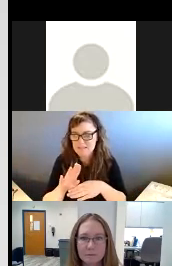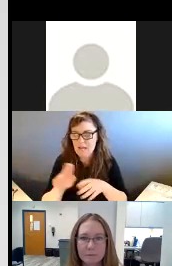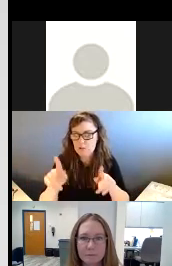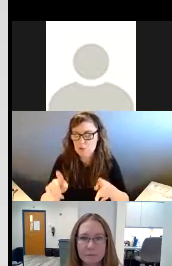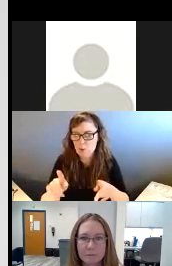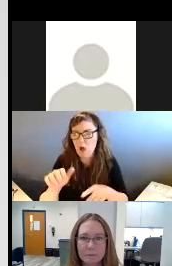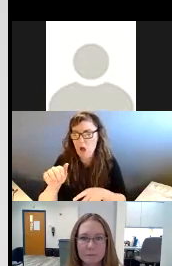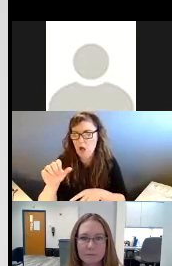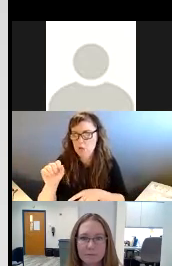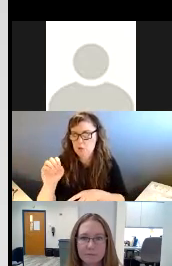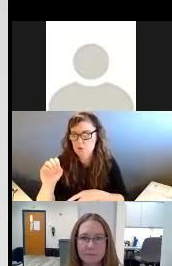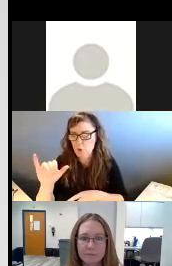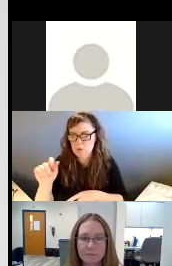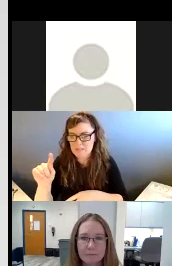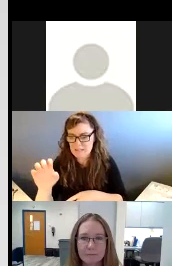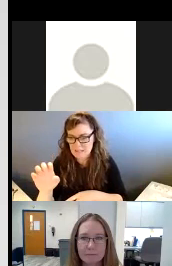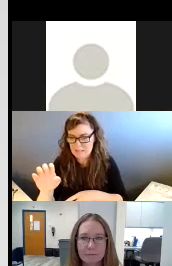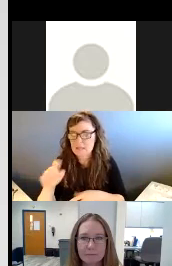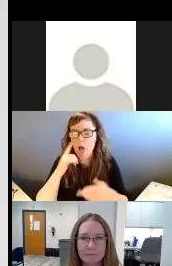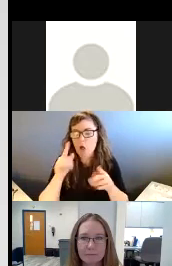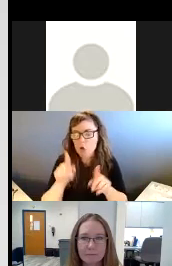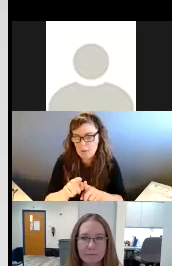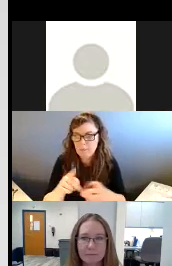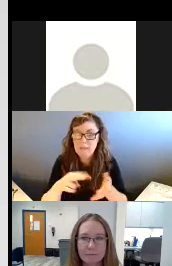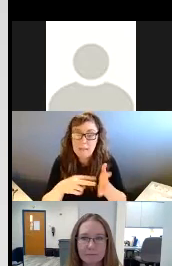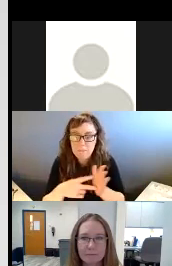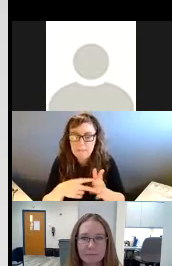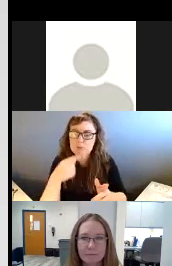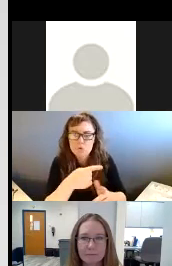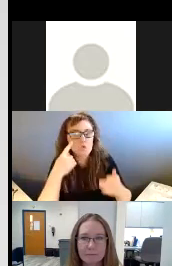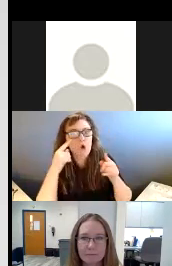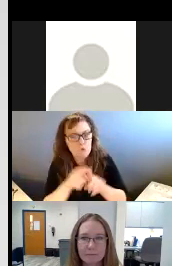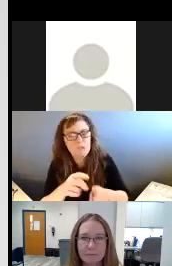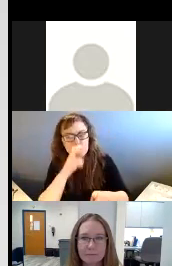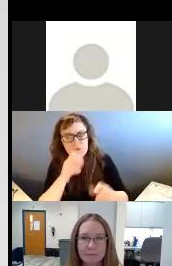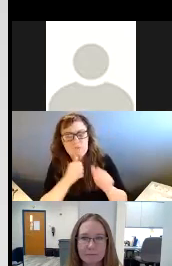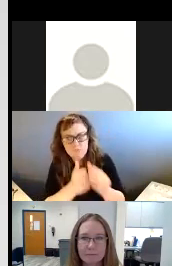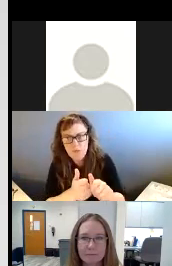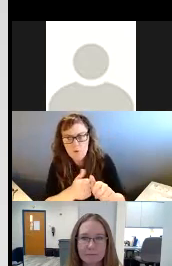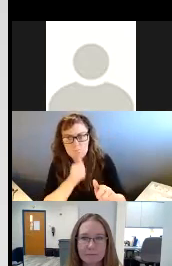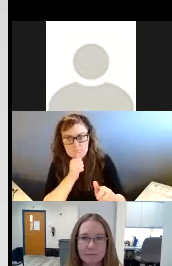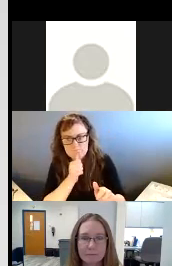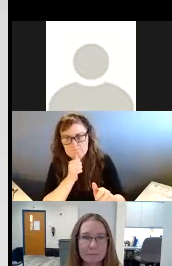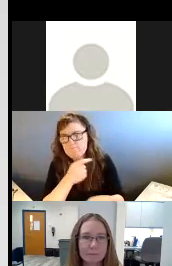COMPLIANCE AND ENCRYPTION AND SECURITY FEATURES ARE IN PLACE.